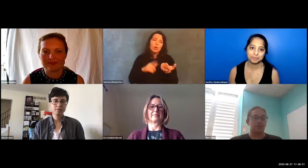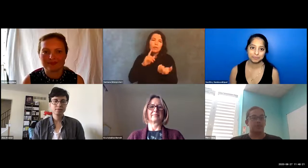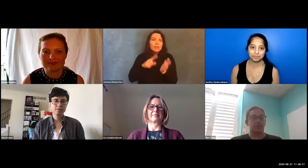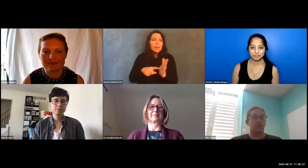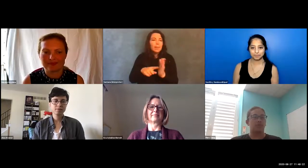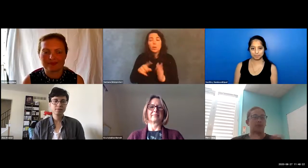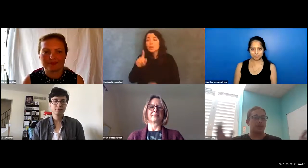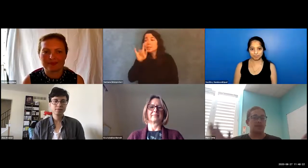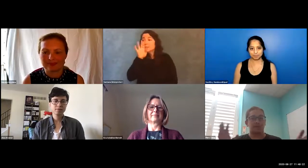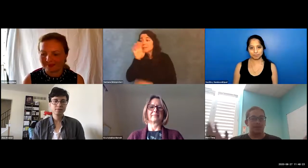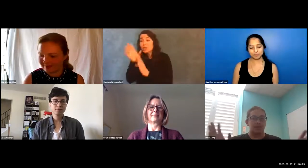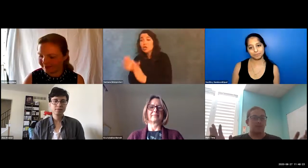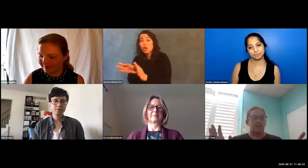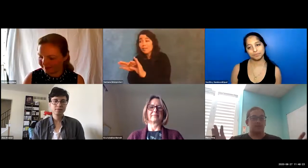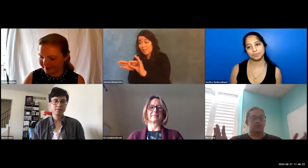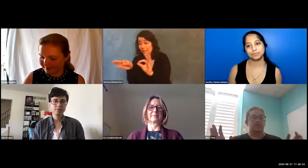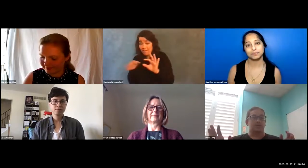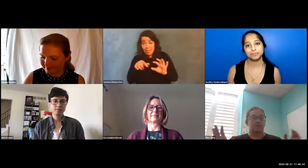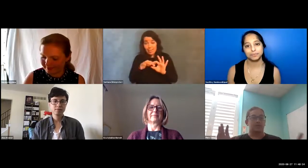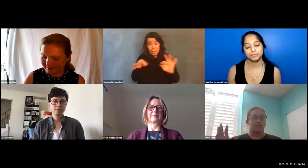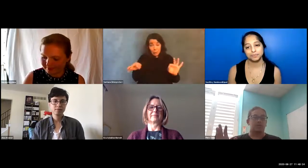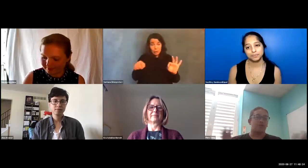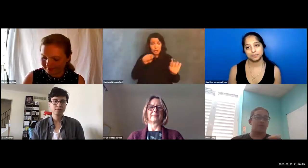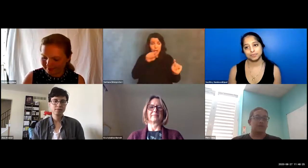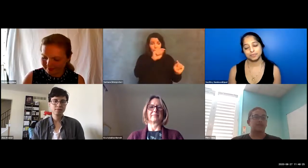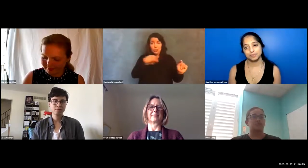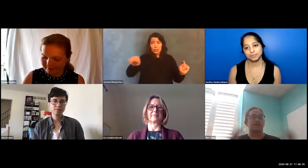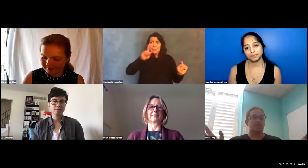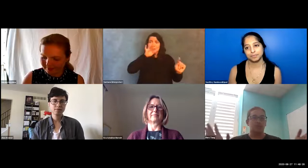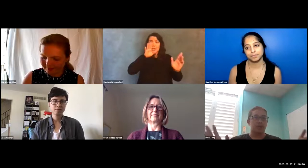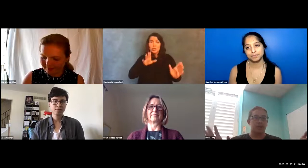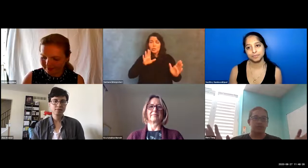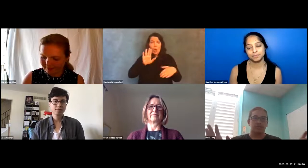don't all behave in the perfect uniform way usually.